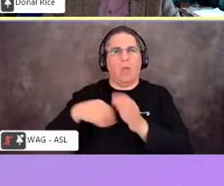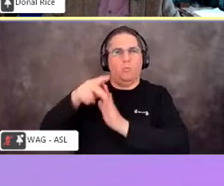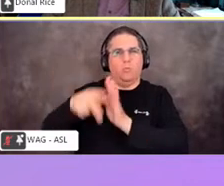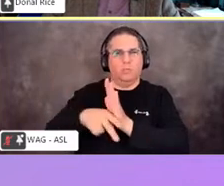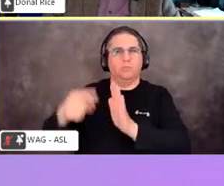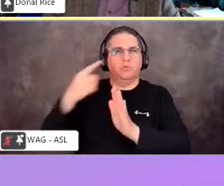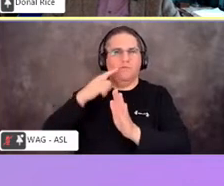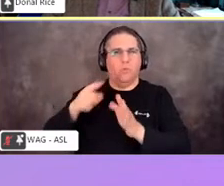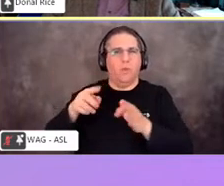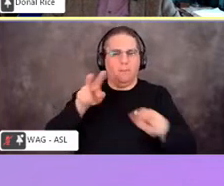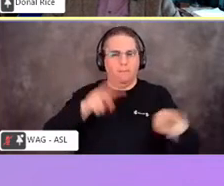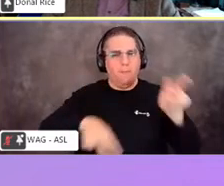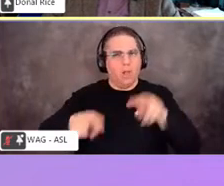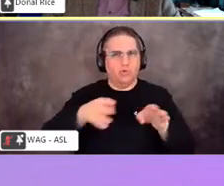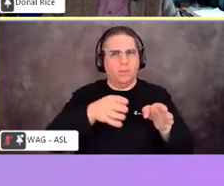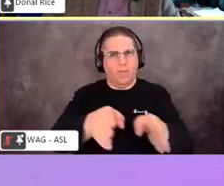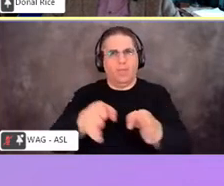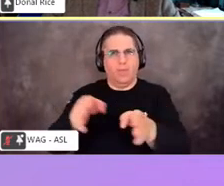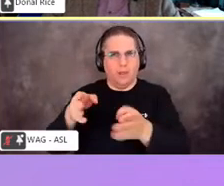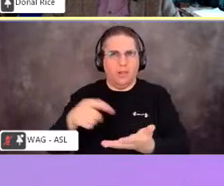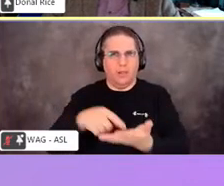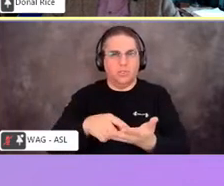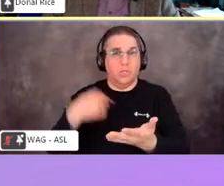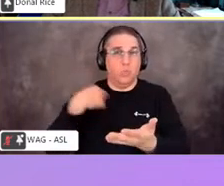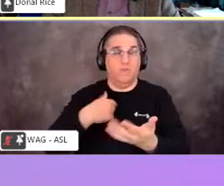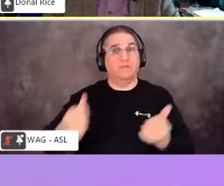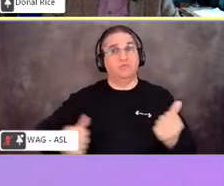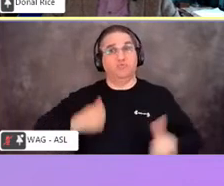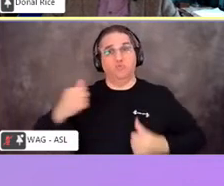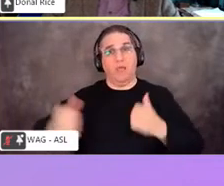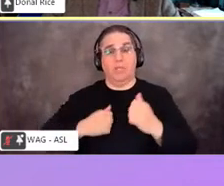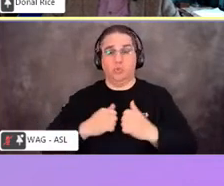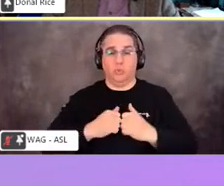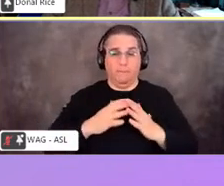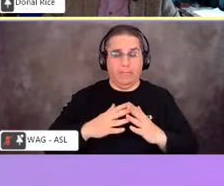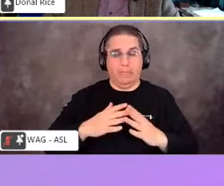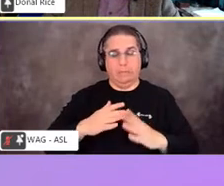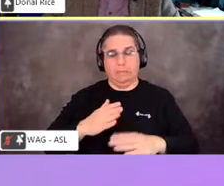replicable. Understandable impactful. and I come back to these to the principal around